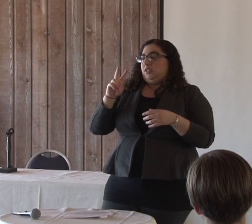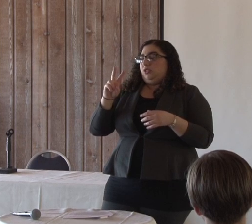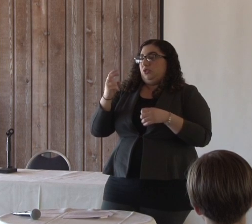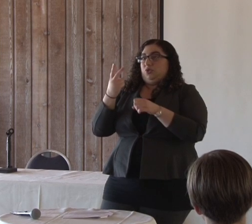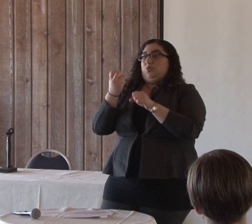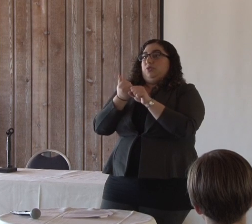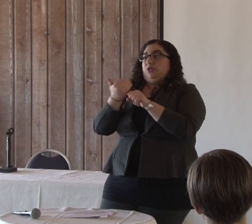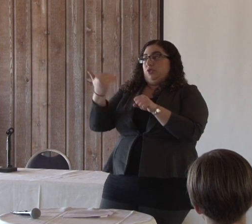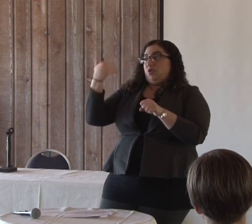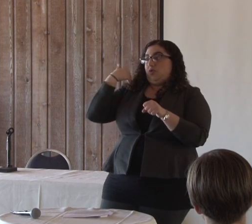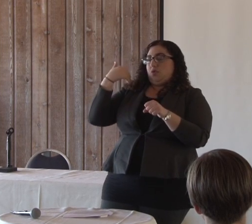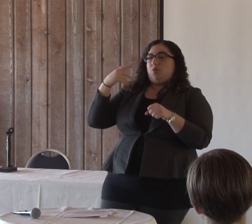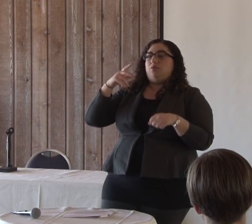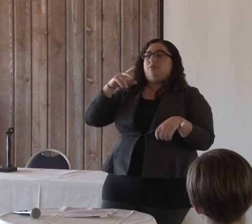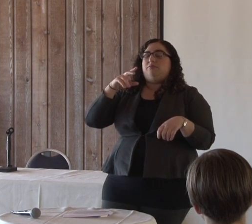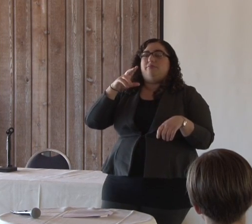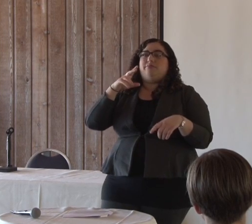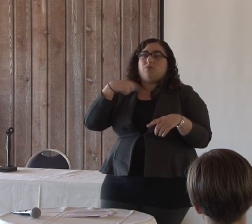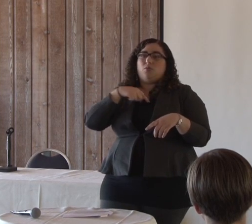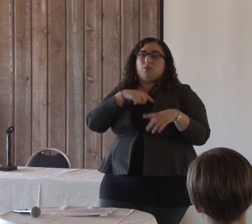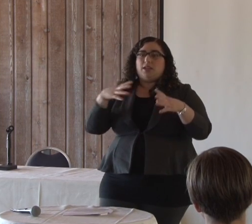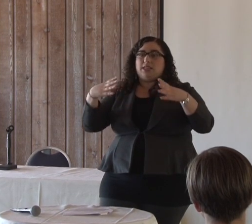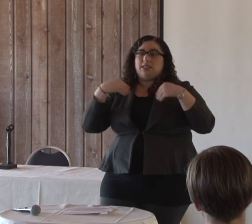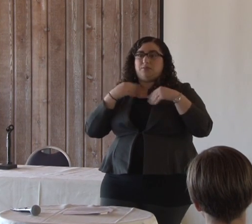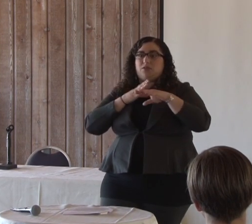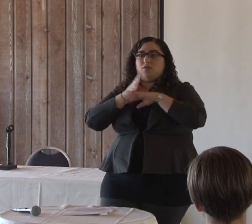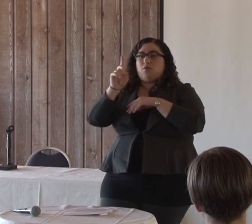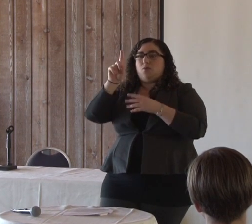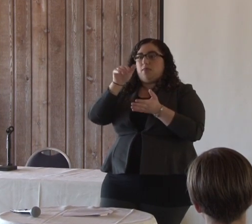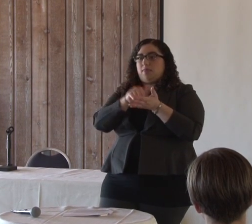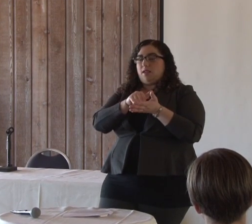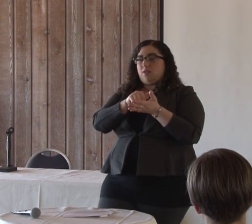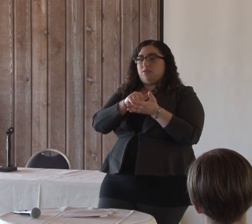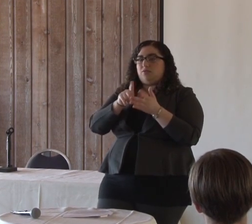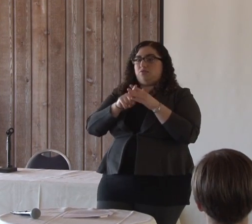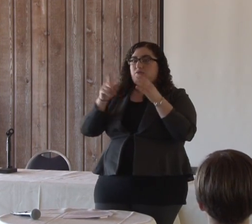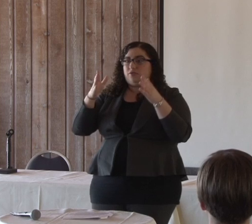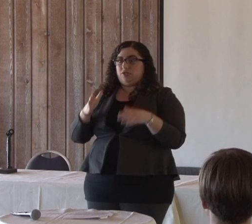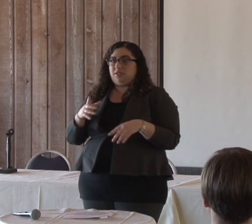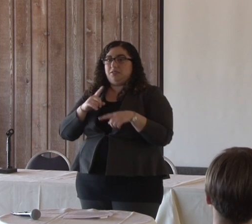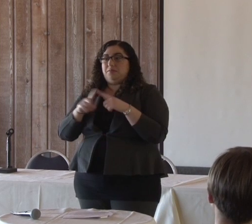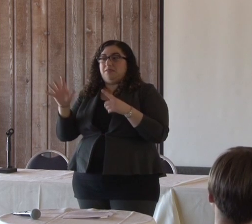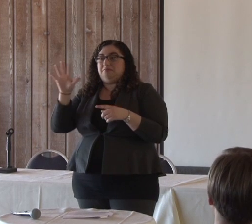But here in San Diego especially. The refugee population is increasing.